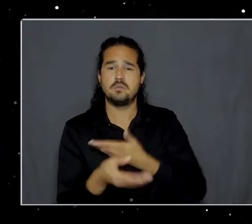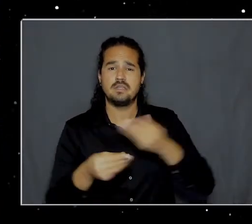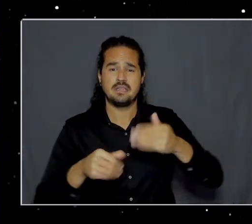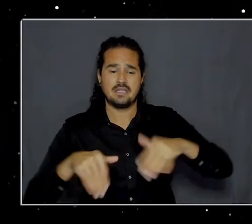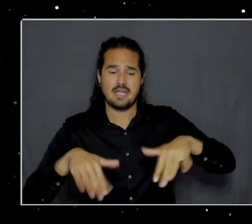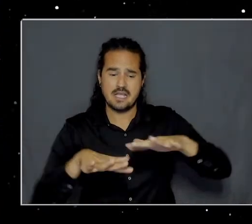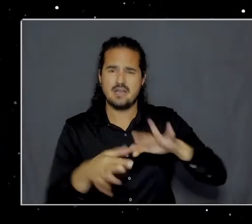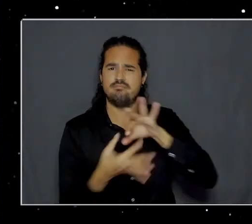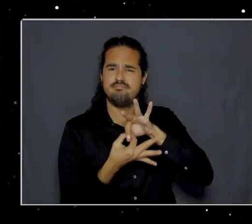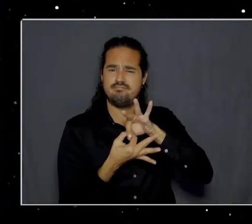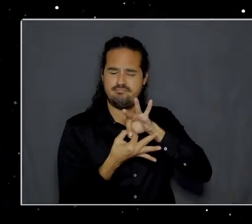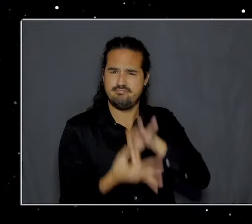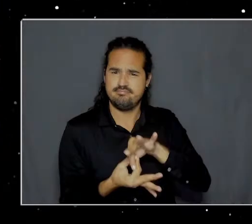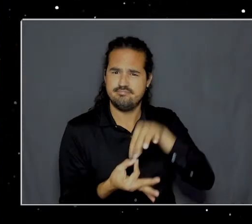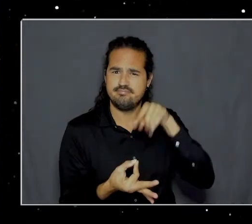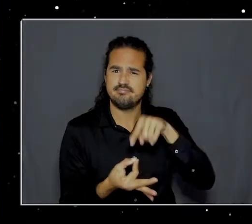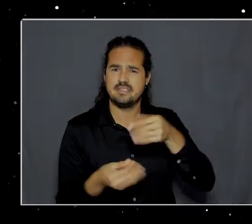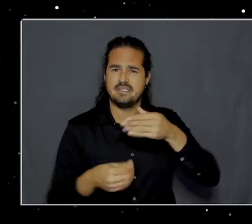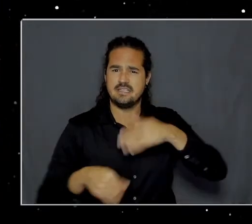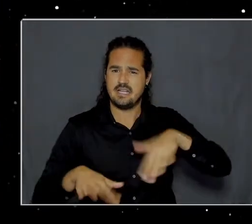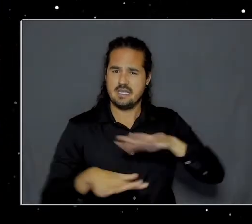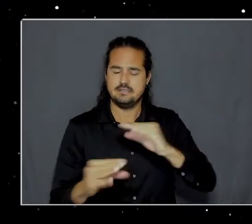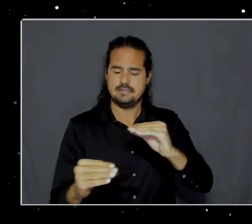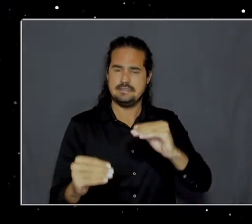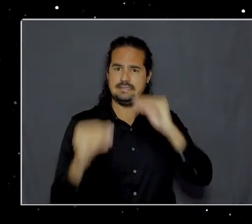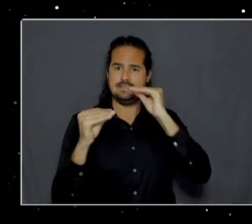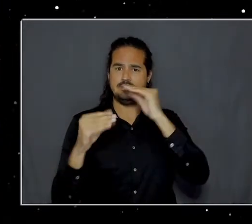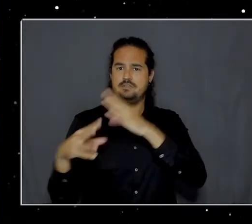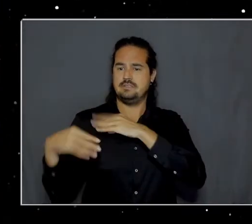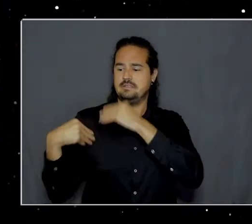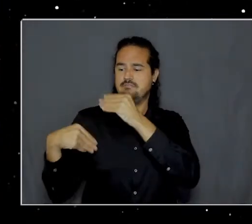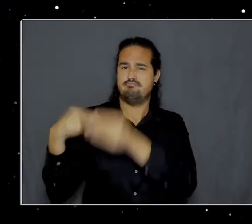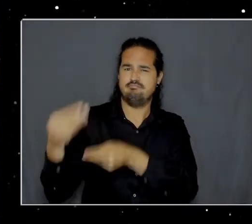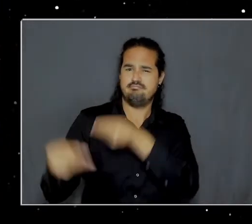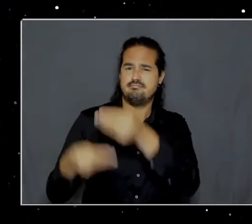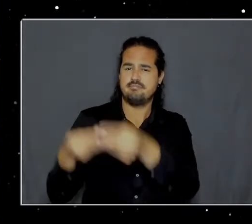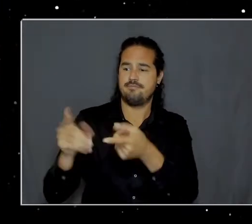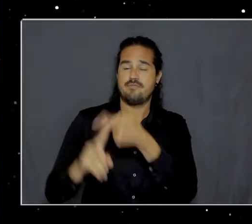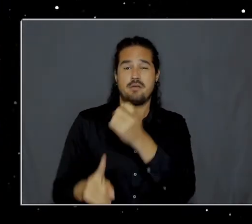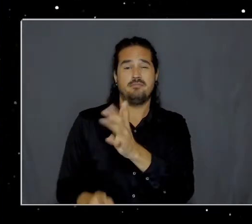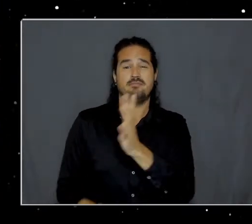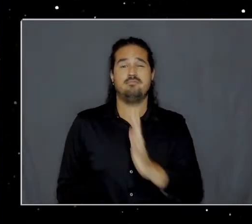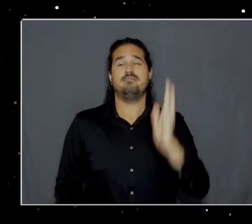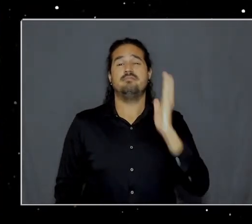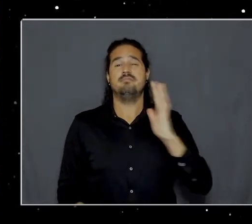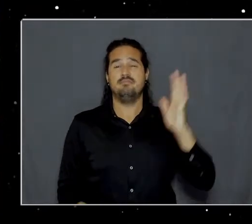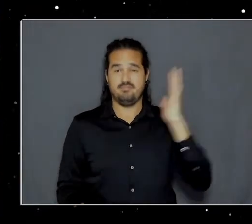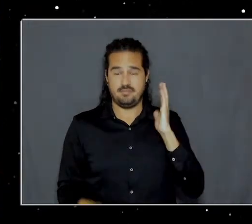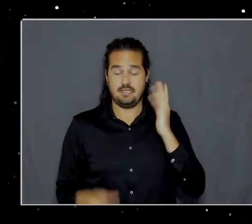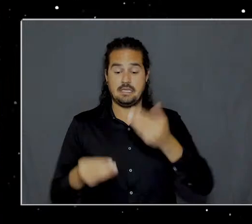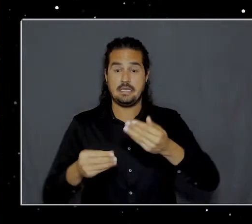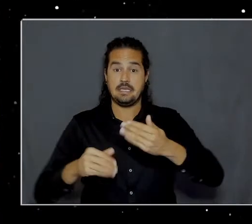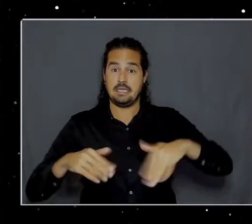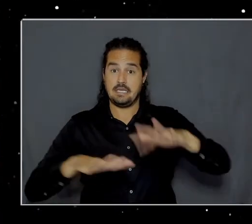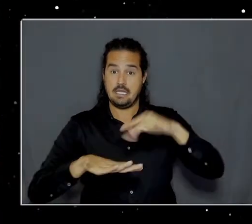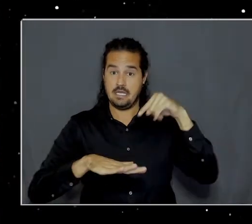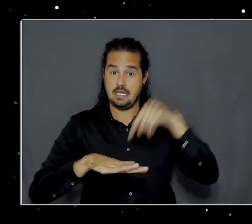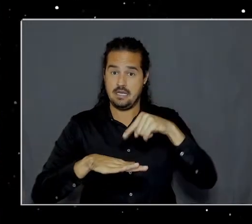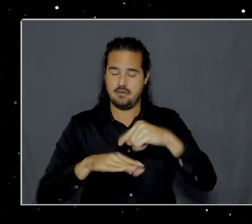A TEACHING PASSED DOWN FROM OUR ANCESTORS. THESE LANDS REMEMBER US, EVERY